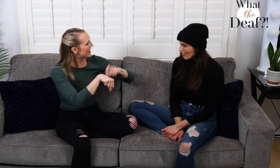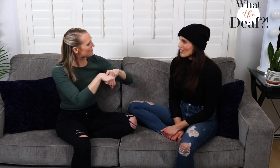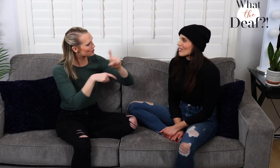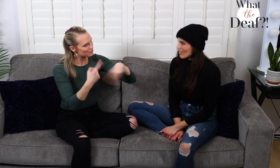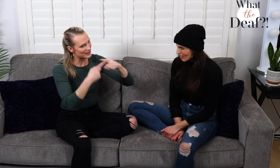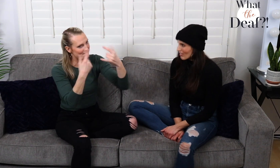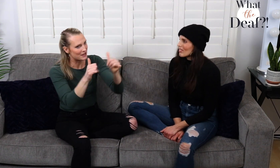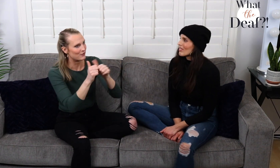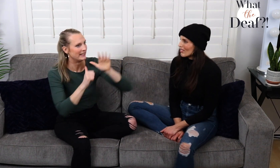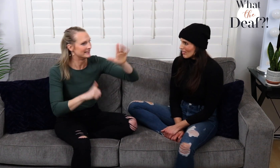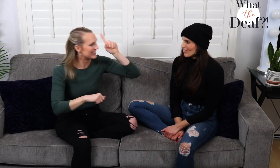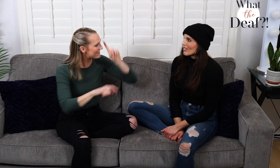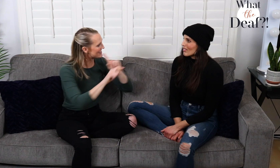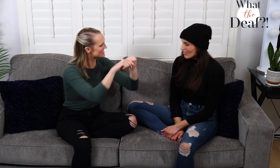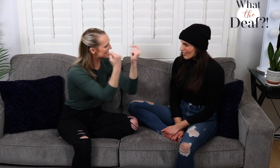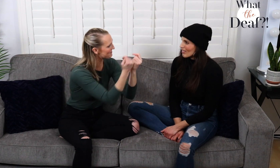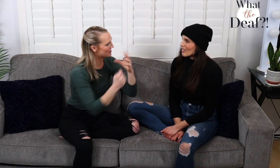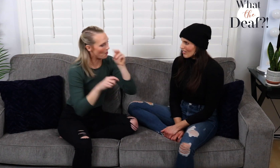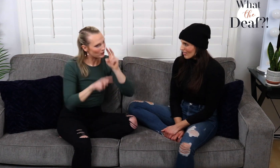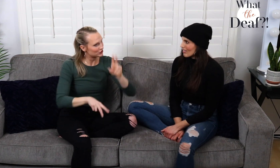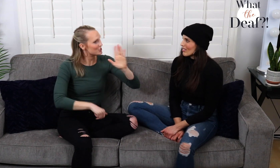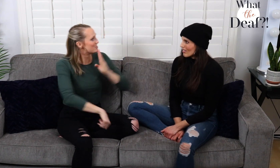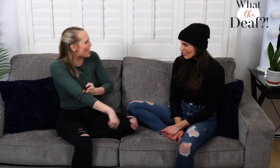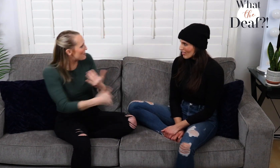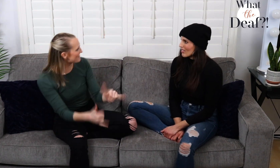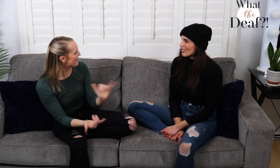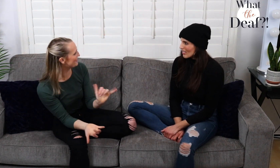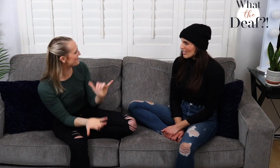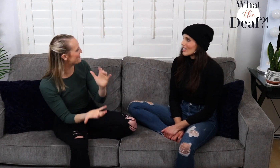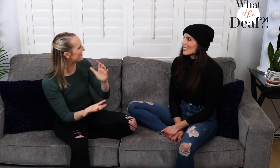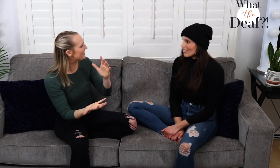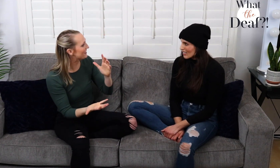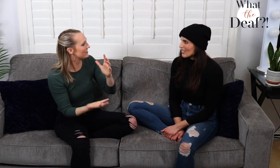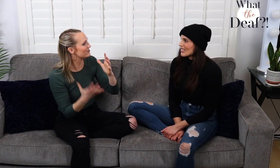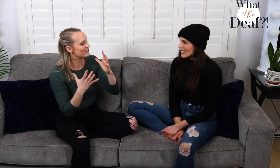Days when he played with his Deaf team and now he's watching his own daughter play and just